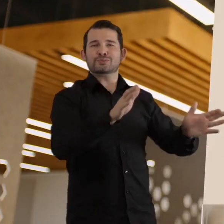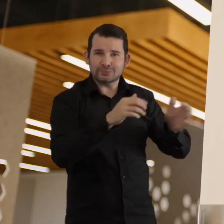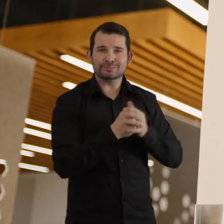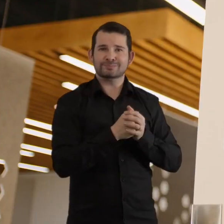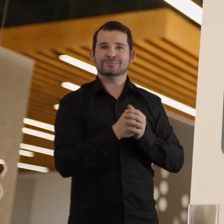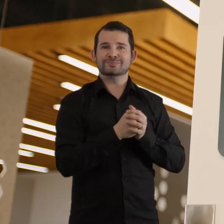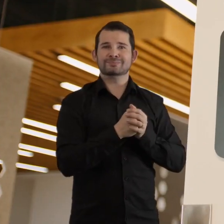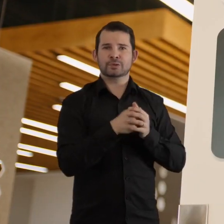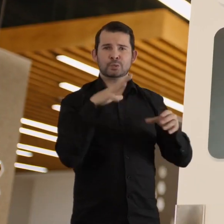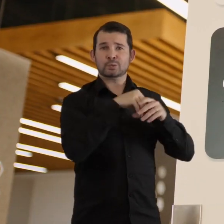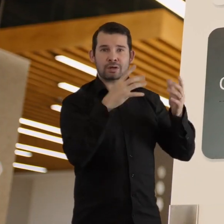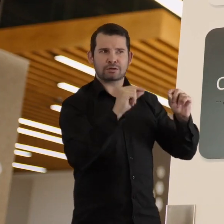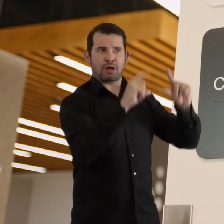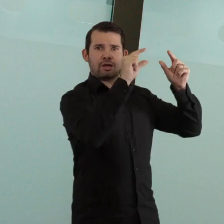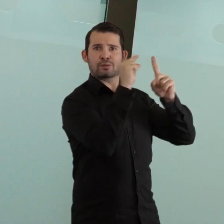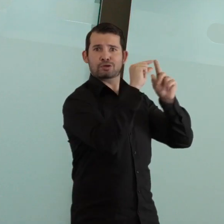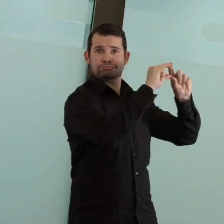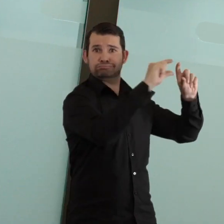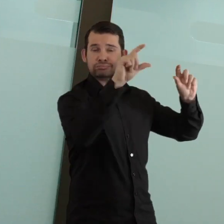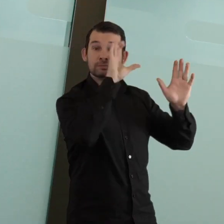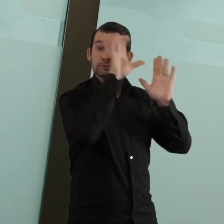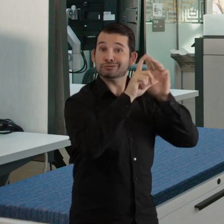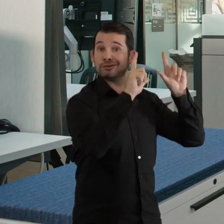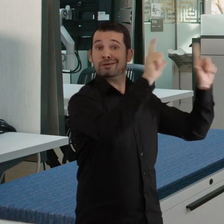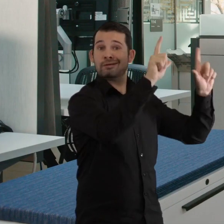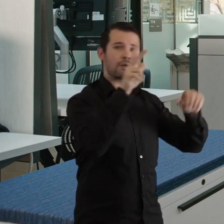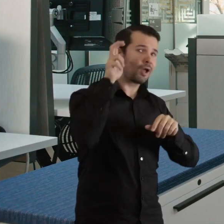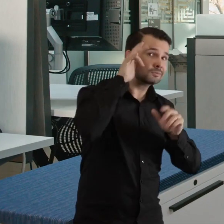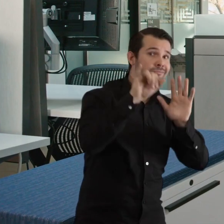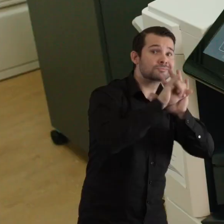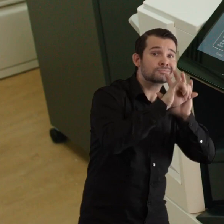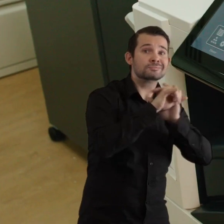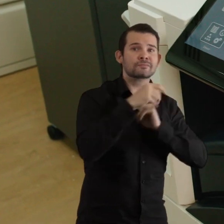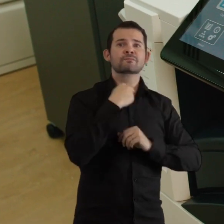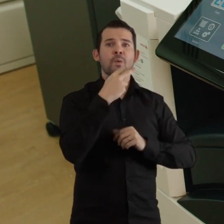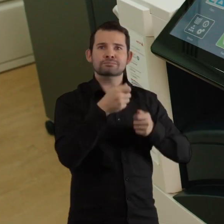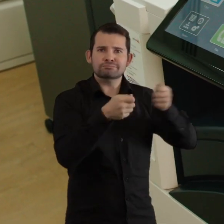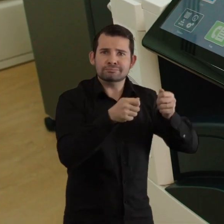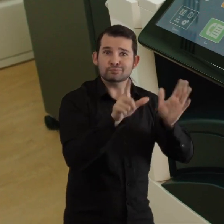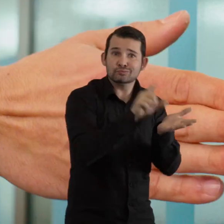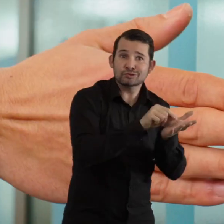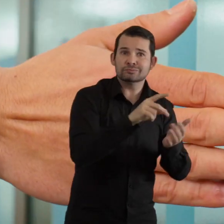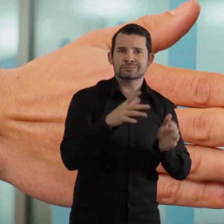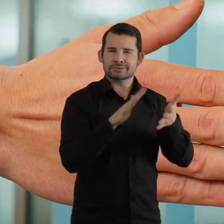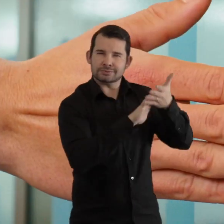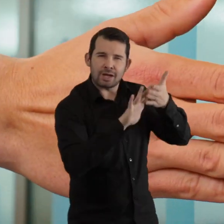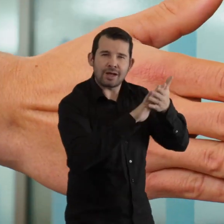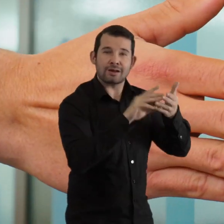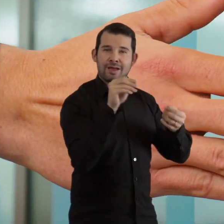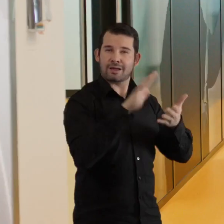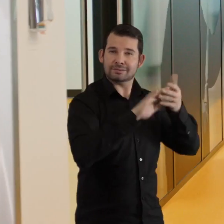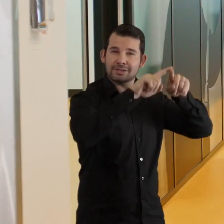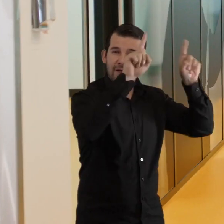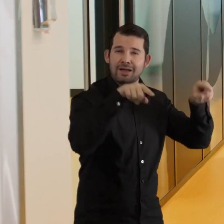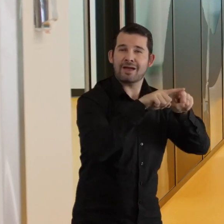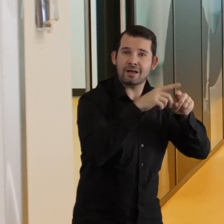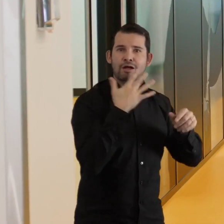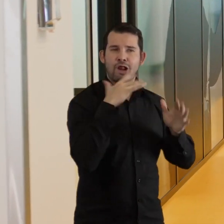These include larger font sizes, pictograms, audible signals, voice command printers, tactile and Braille signage, and colour coded flooring.